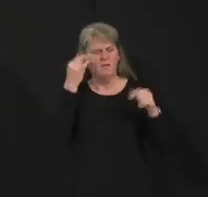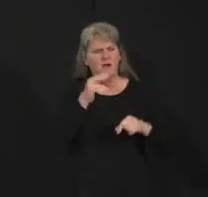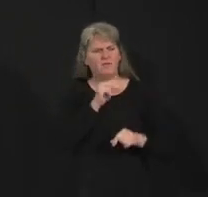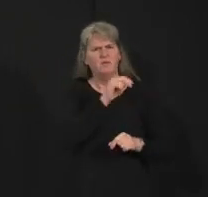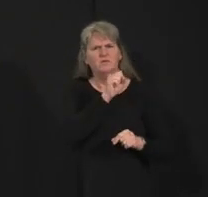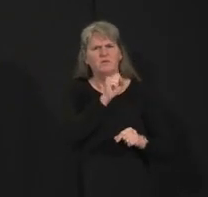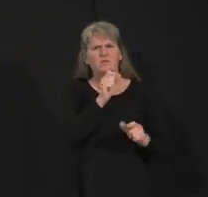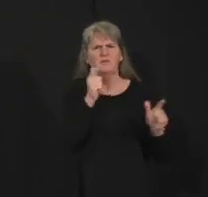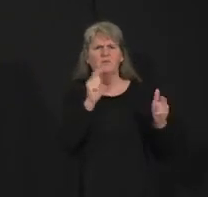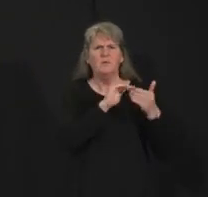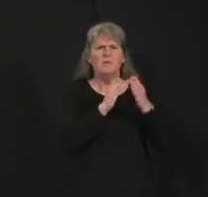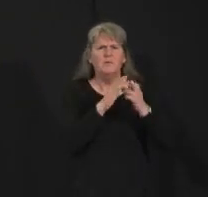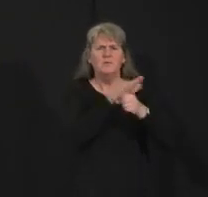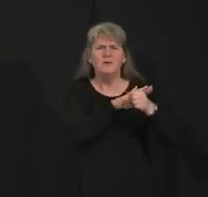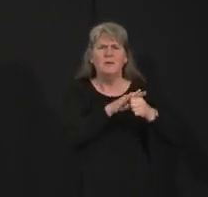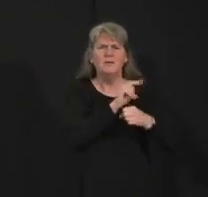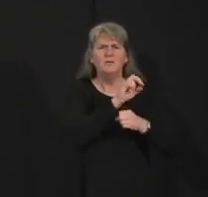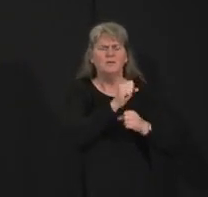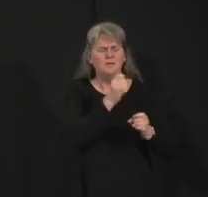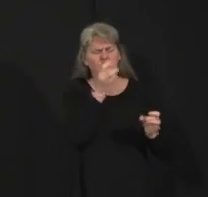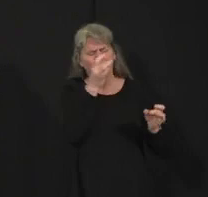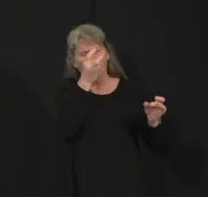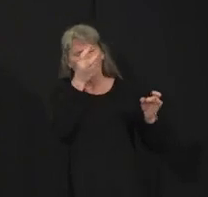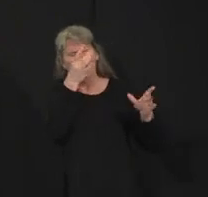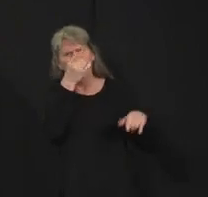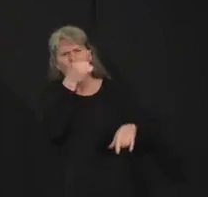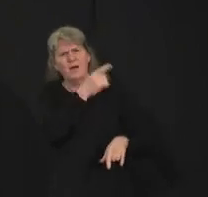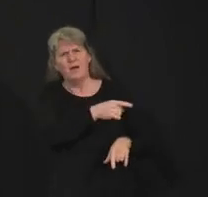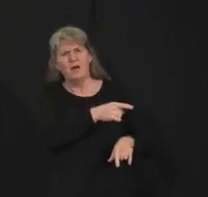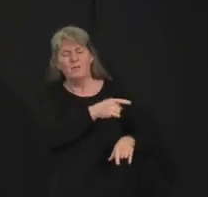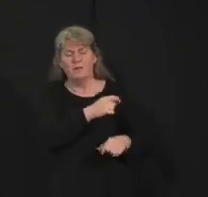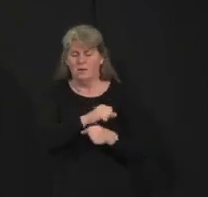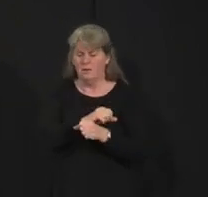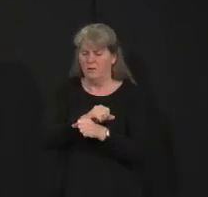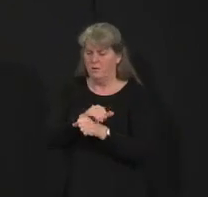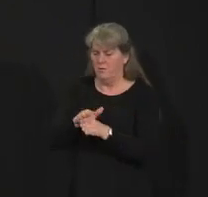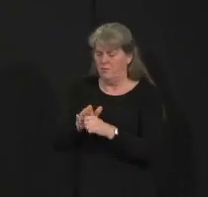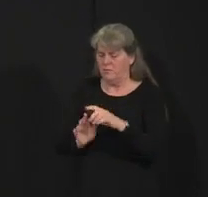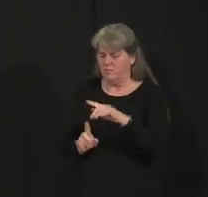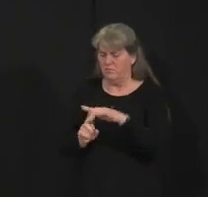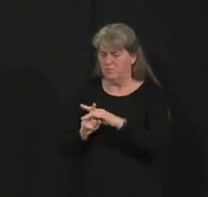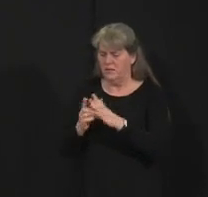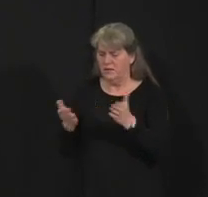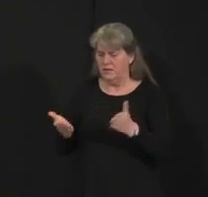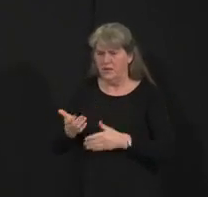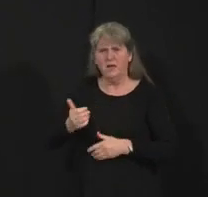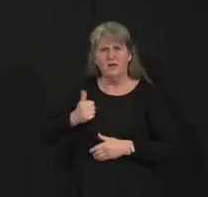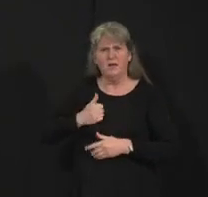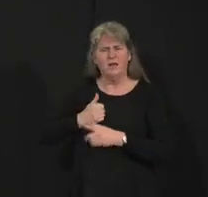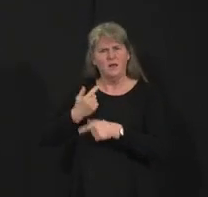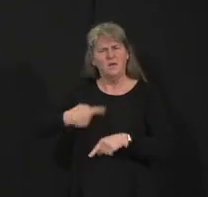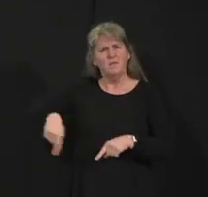Nova Scotia. Since COVID-19's arrival in Canada, our belief in a secure